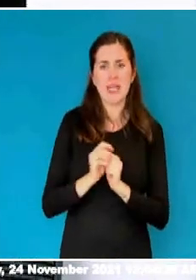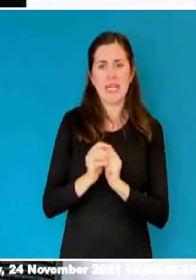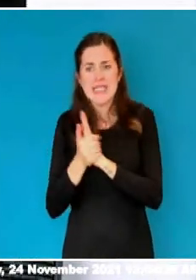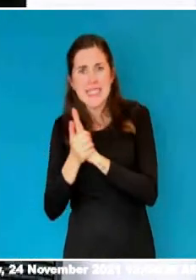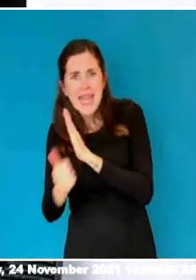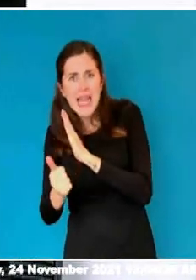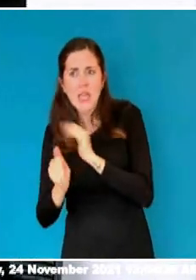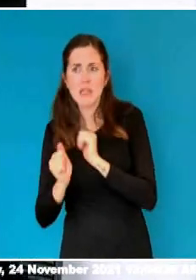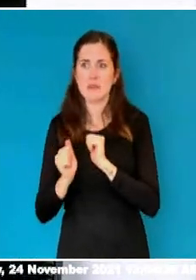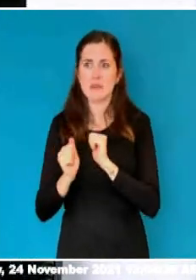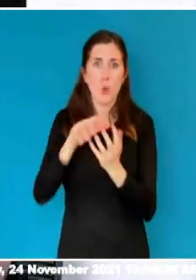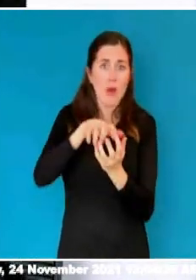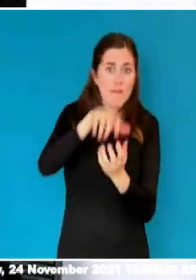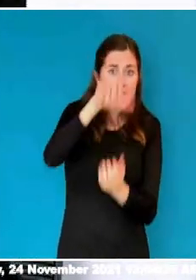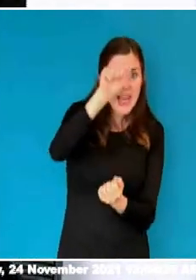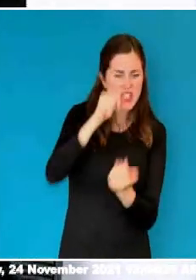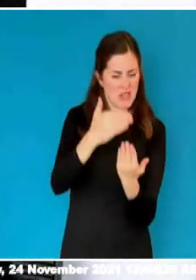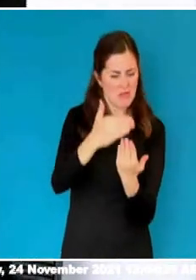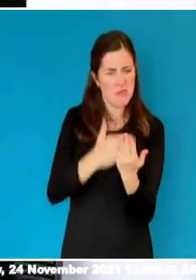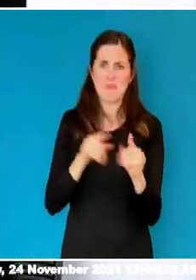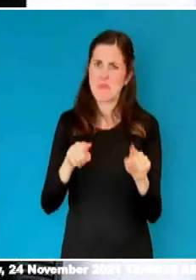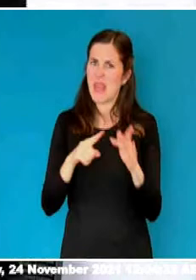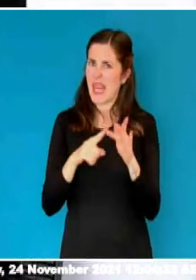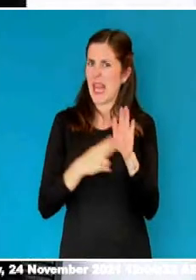requirements? They are one and the same? Yes, that's correct.